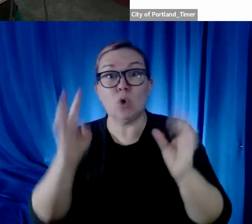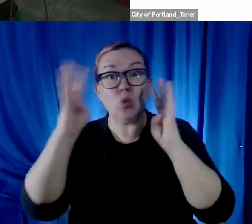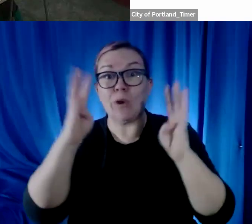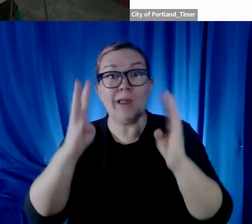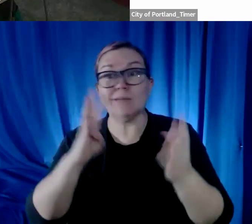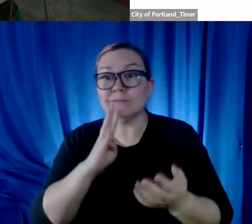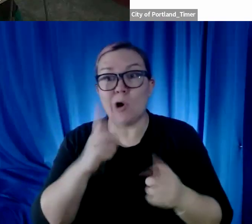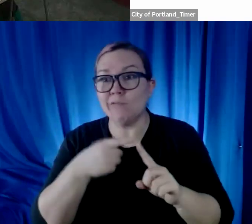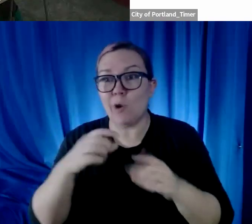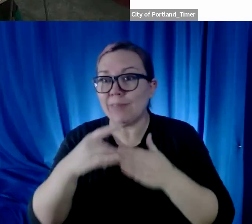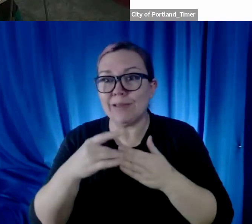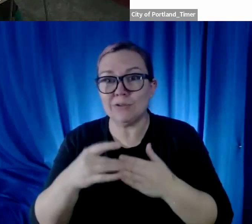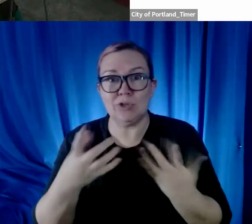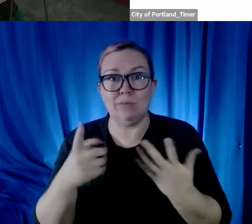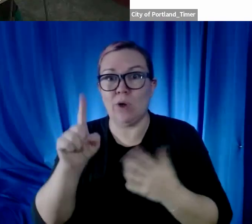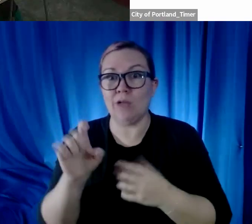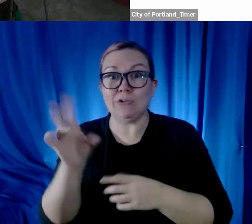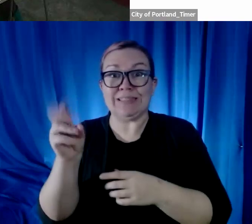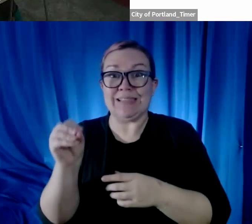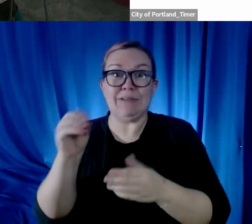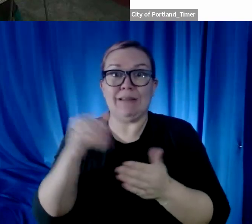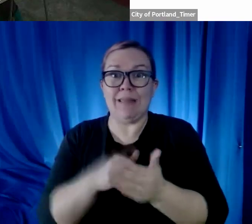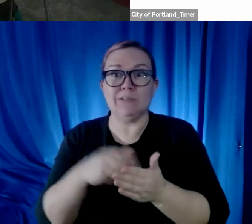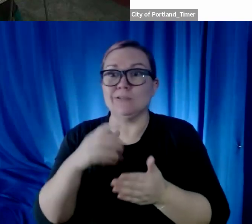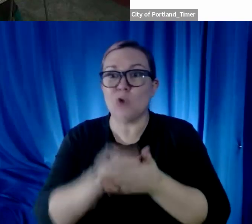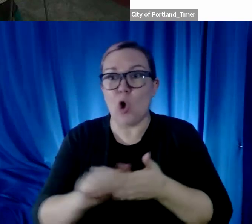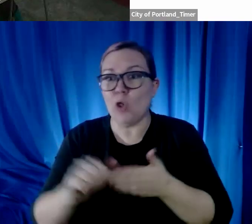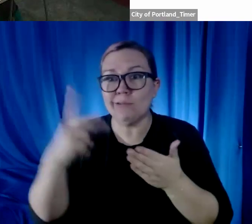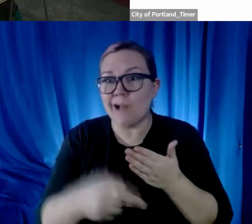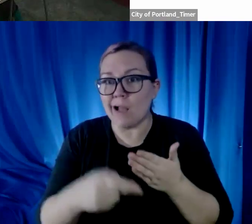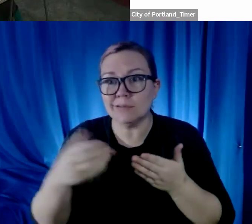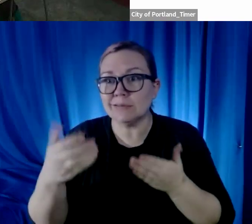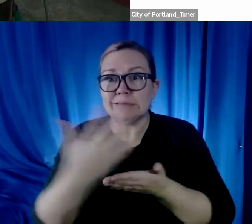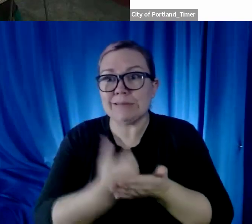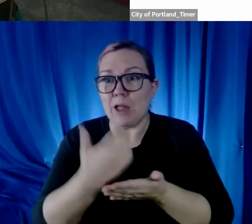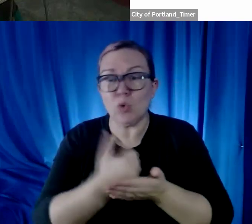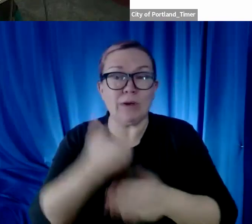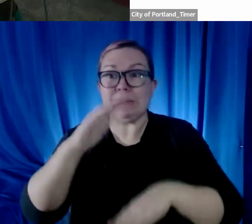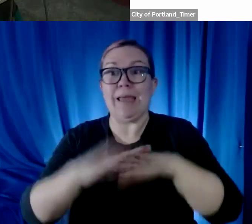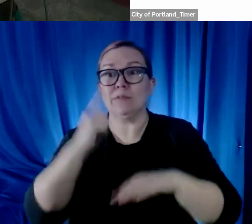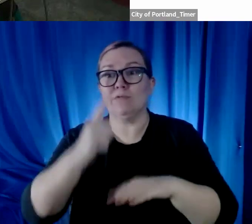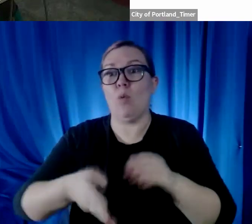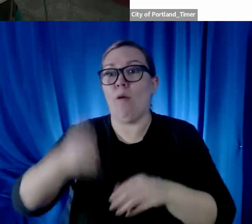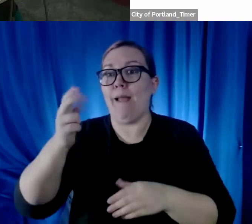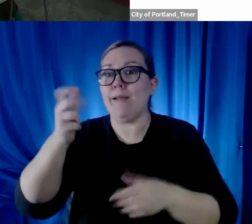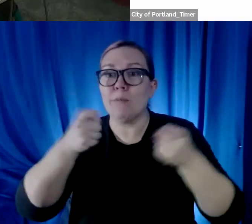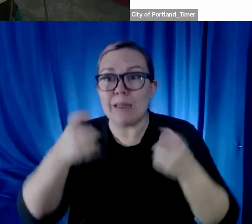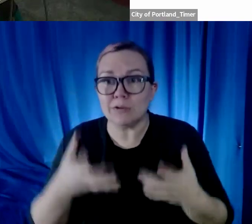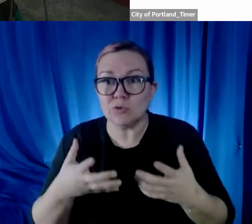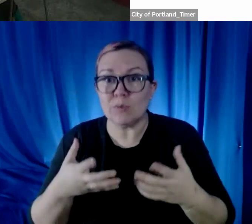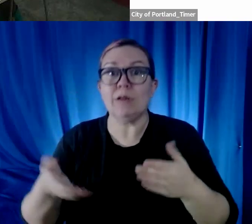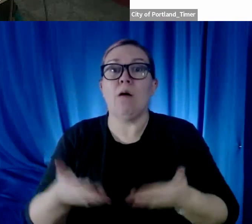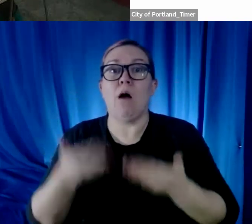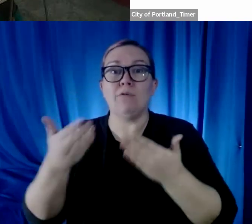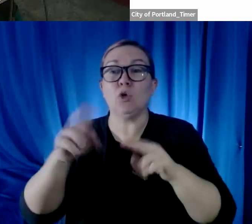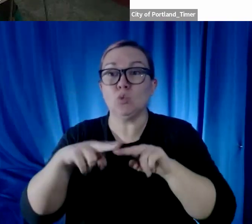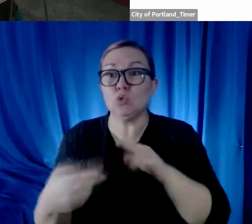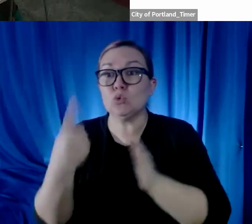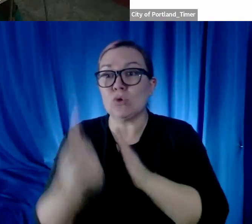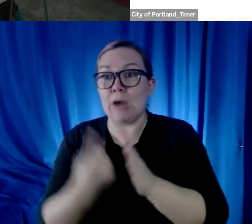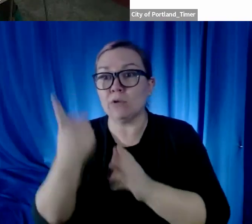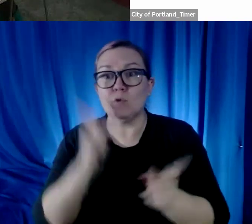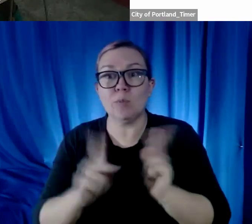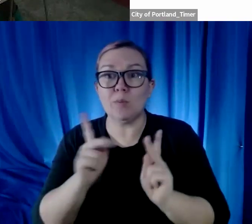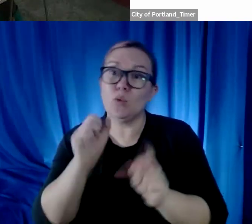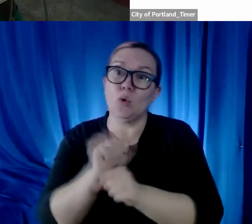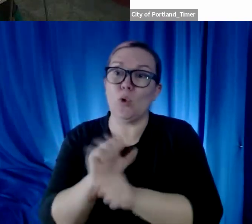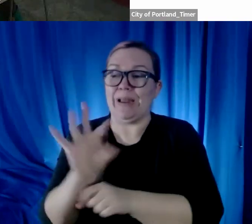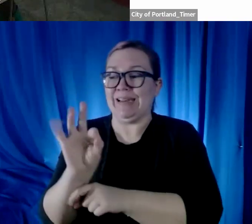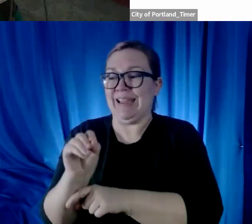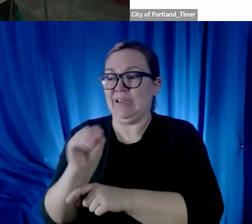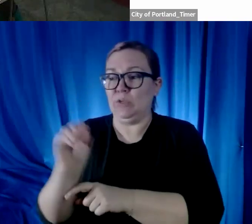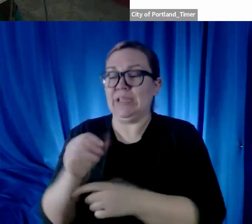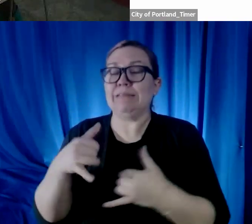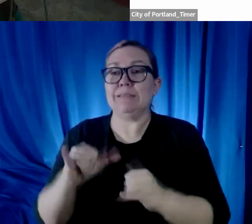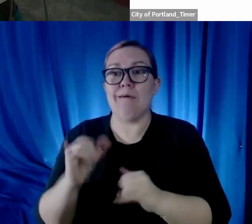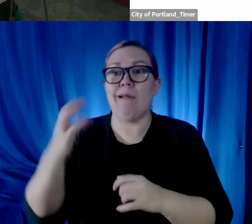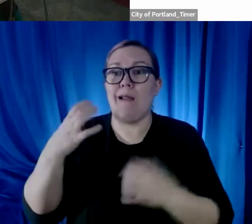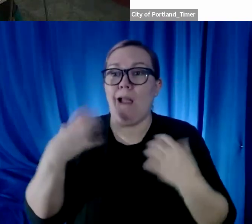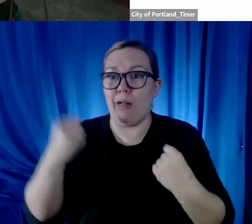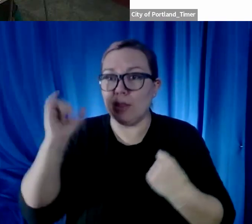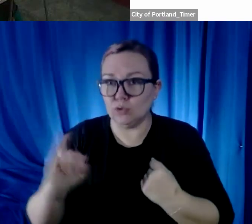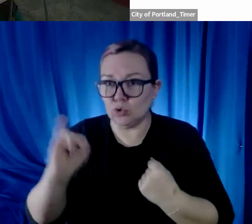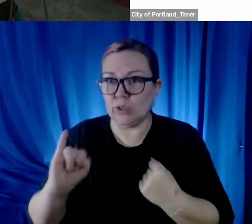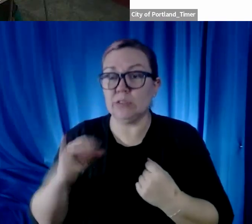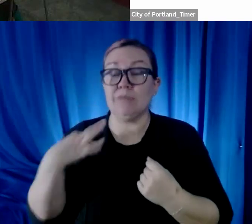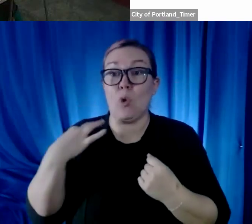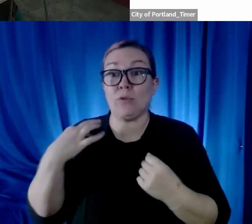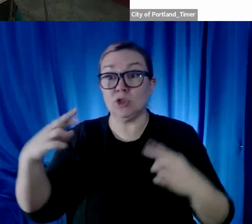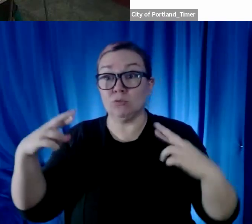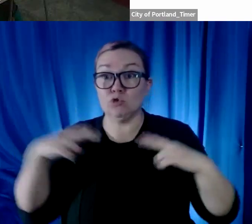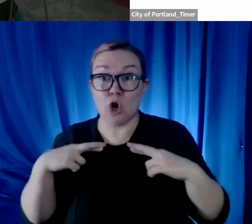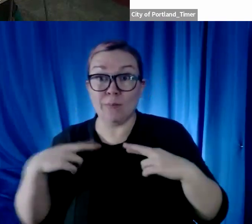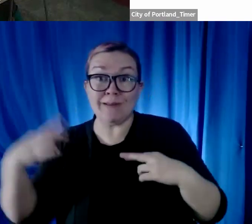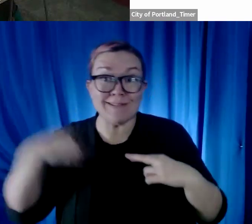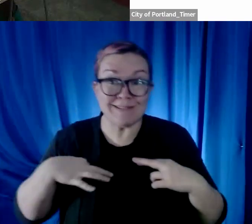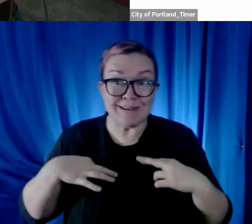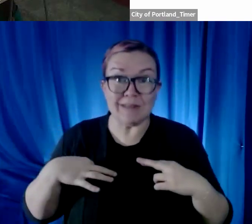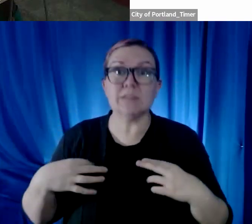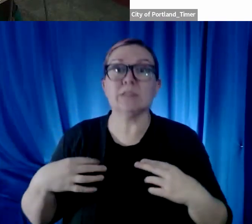What about $170,000 salary cut? Cut for a salary cap for upper level management, offering reduced hours for many staff who can work 90% and still qualify for healthcare, voluntary retirement incentives, reducing programs equitably instead of cutting youth services altogether.